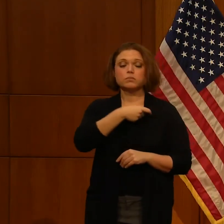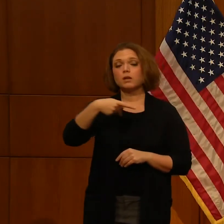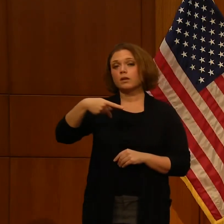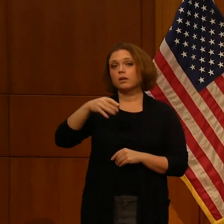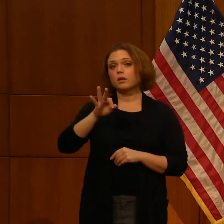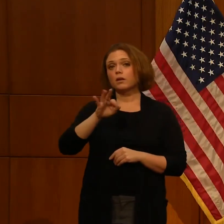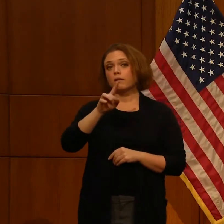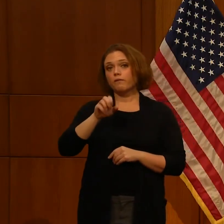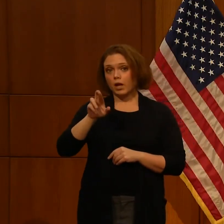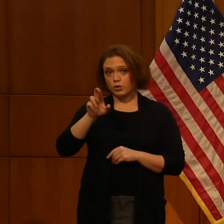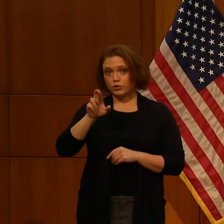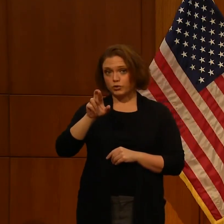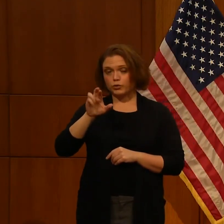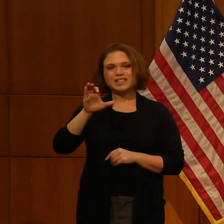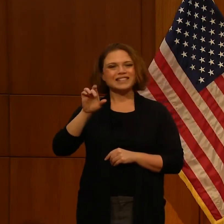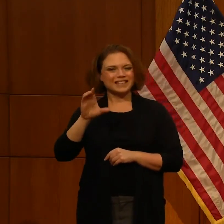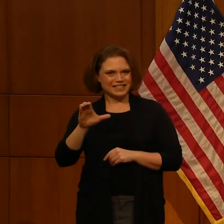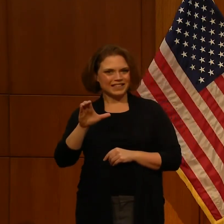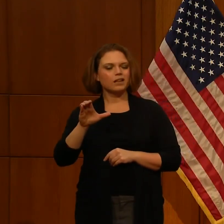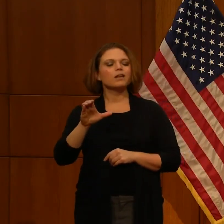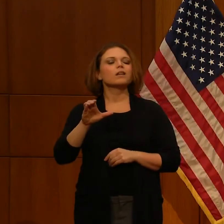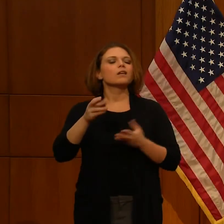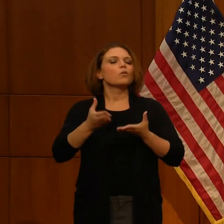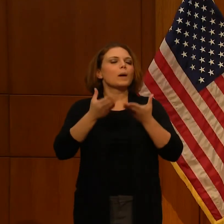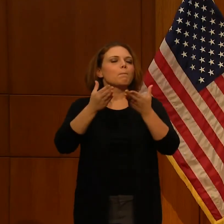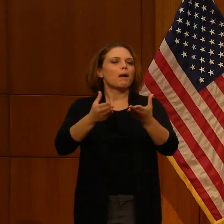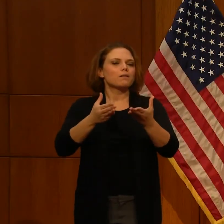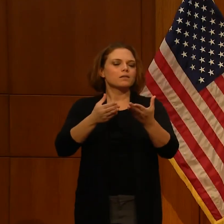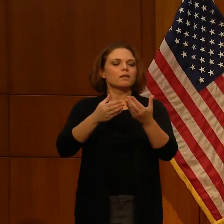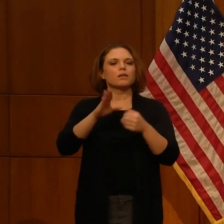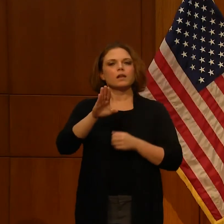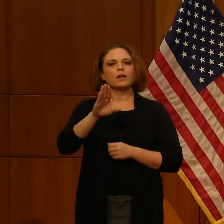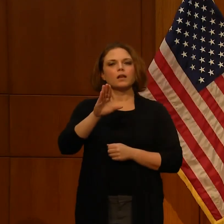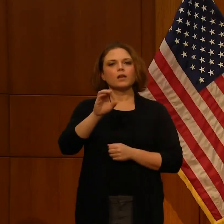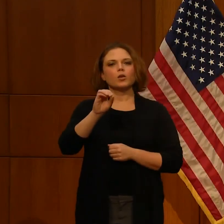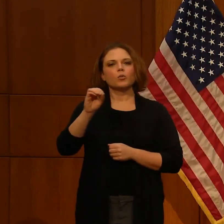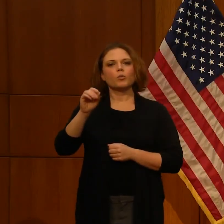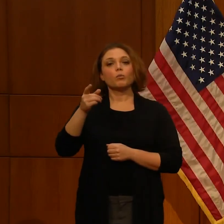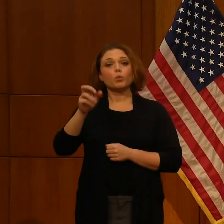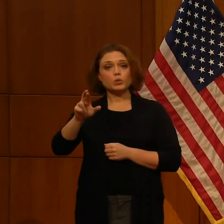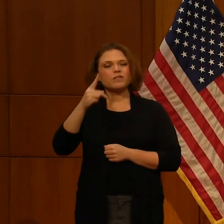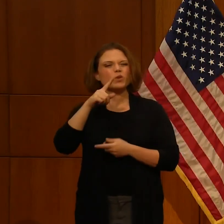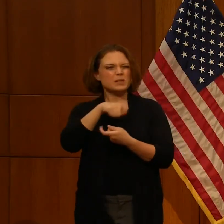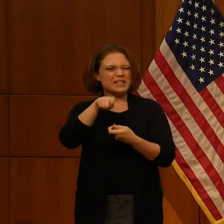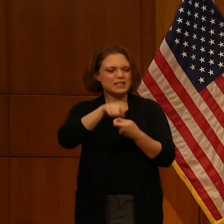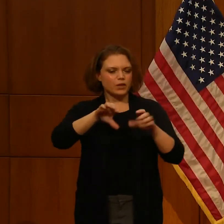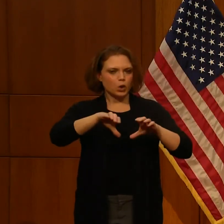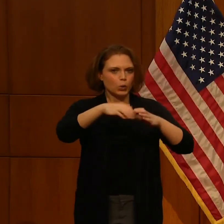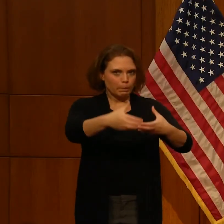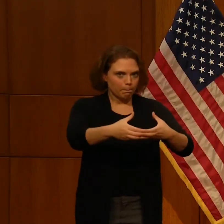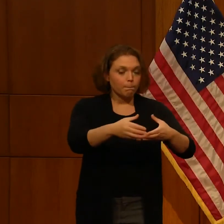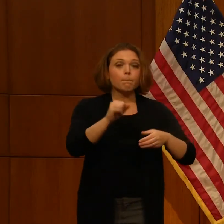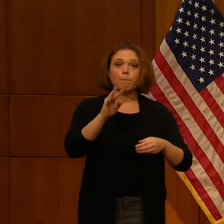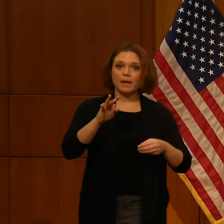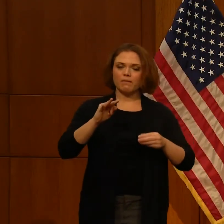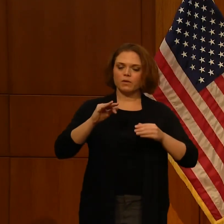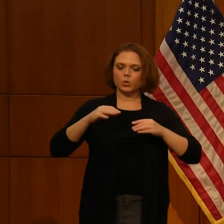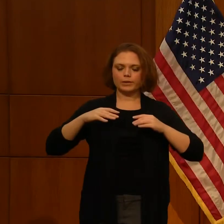DID GET PFIZER. THE CDC IS RECOMMENDING BOOSTER SHOTS FOR